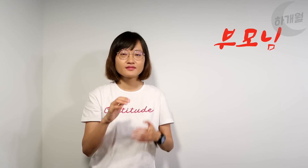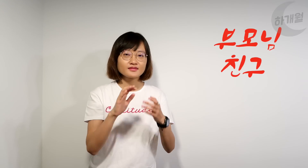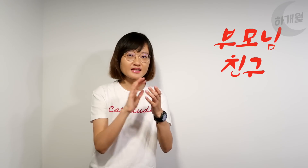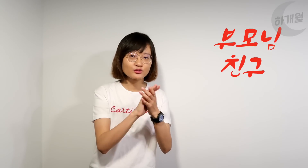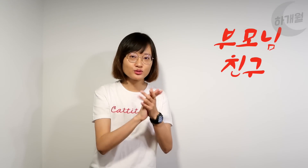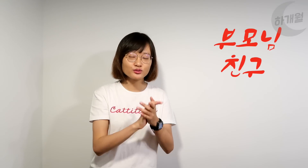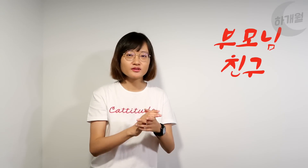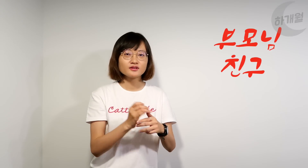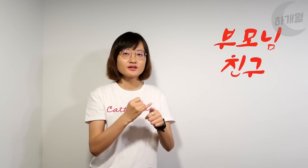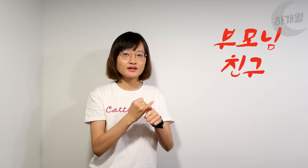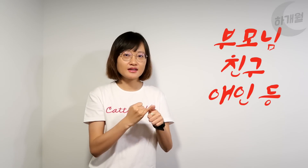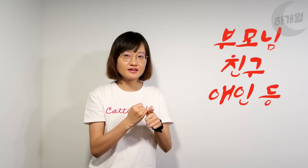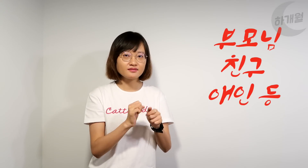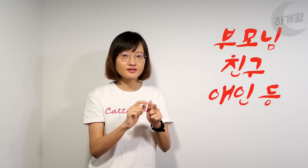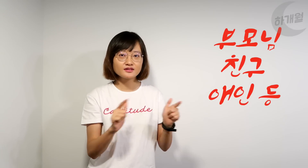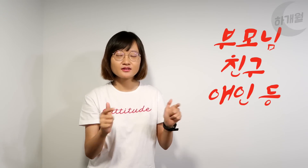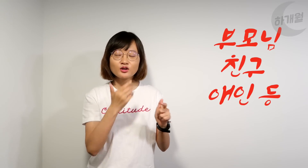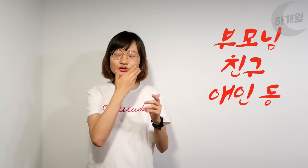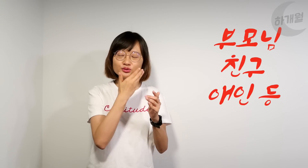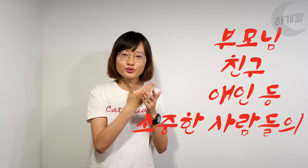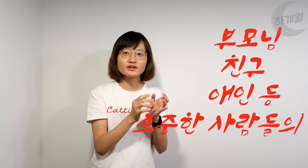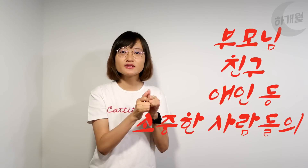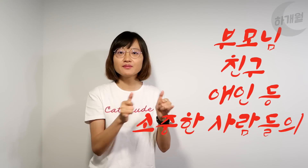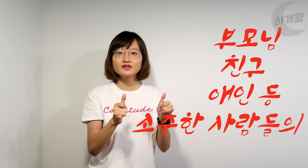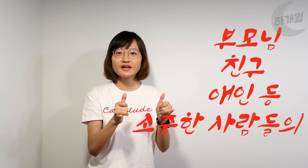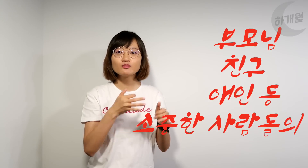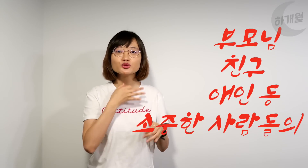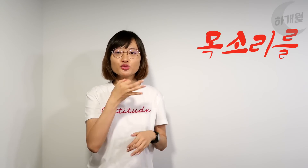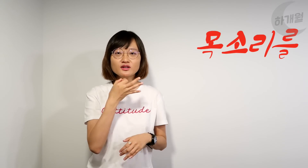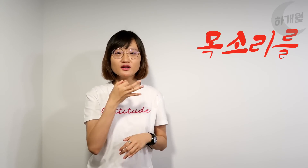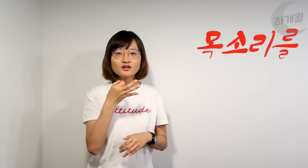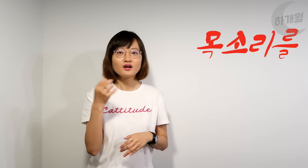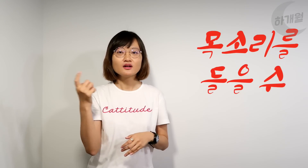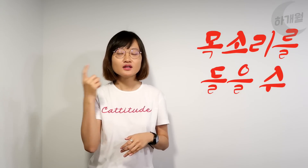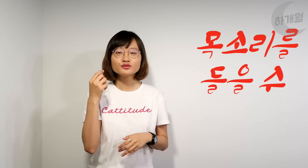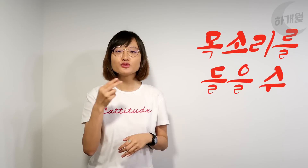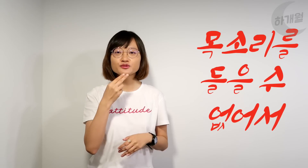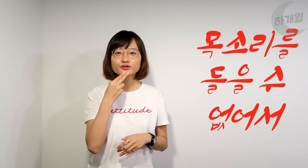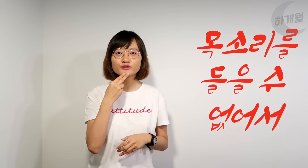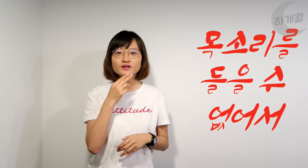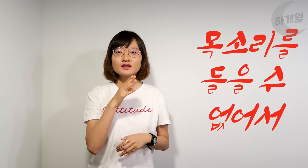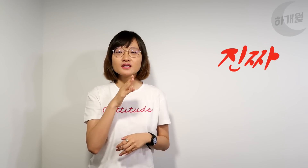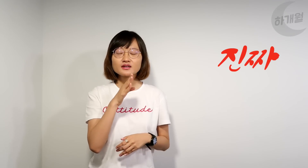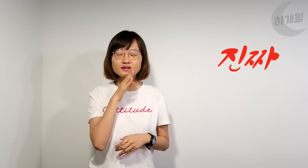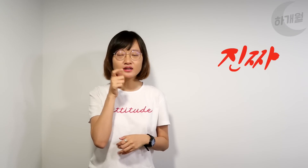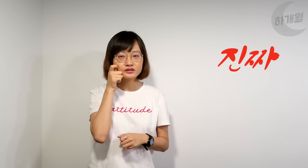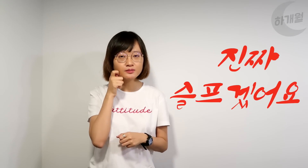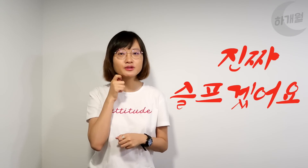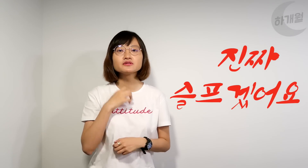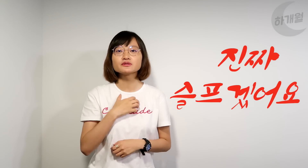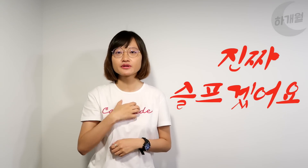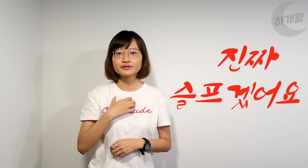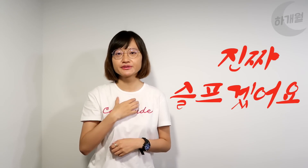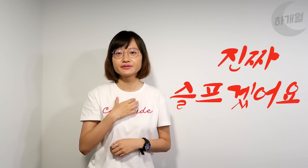You must be sad that you can’t hear your parents, friends, and lover’s voice….